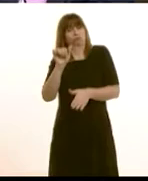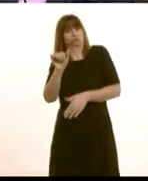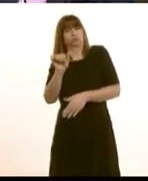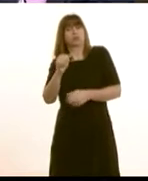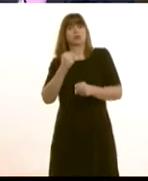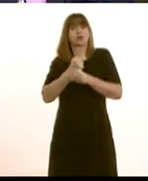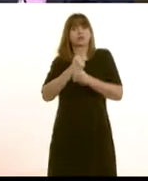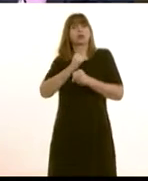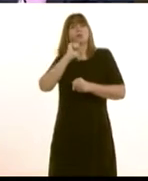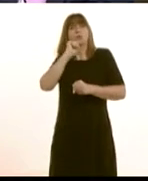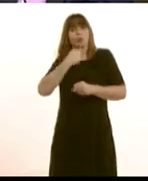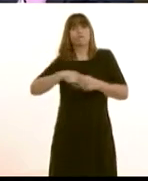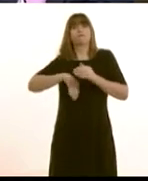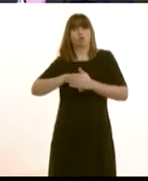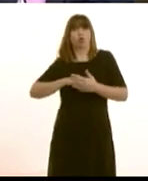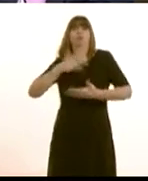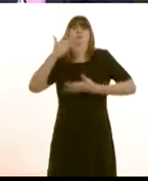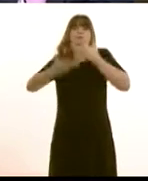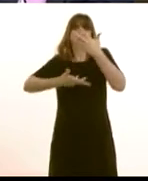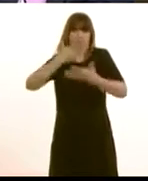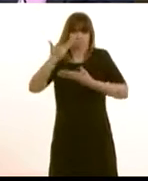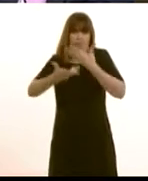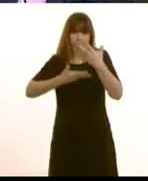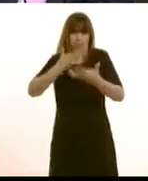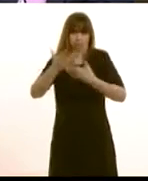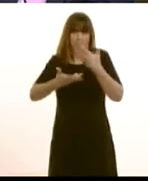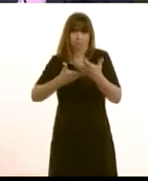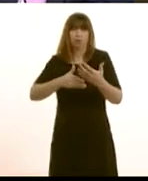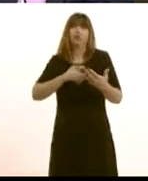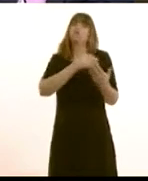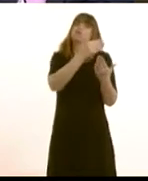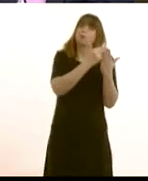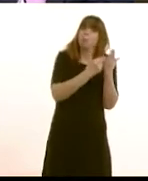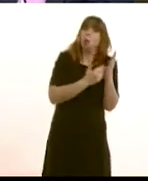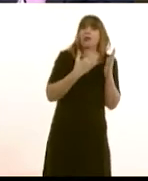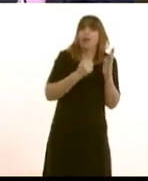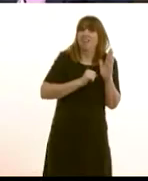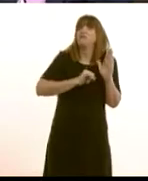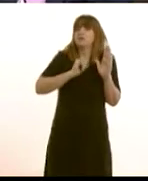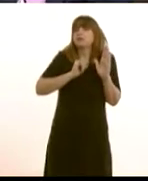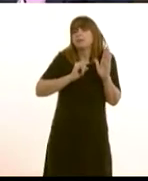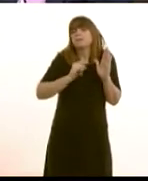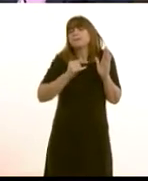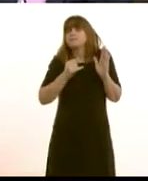a full response to the report itself, which does raise serious issues, we acknowledge,